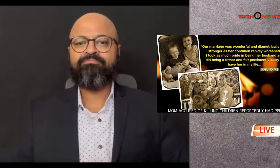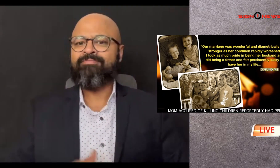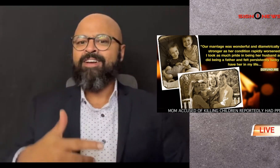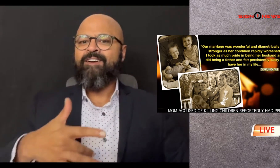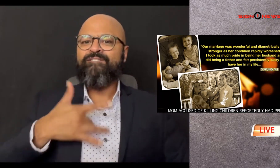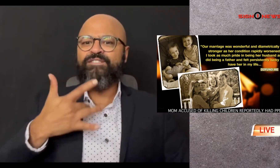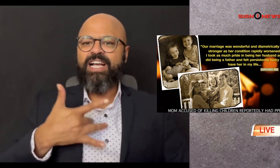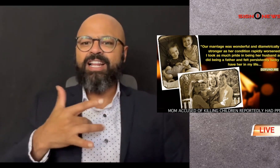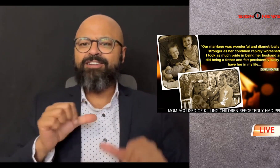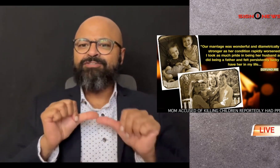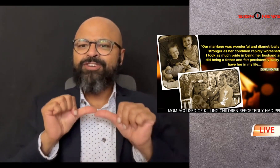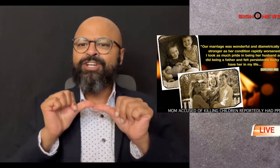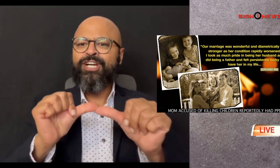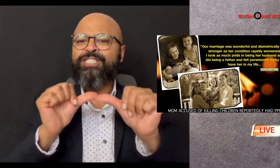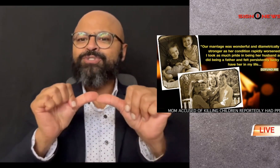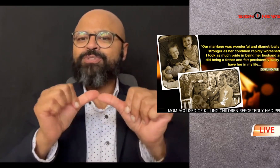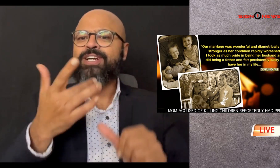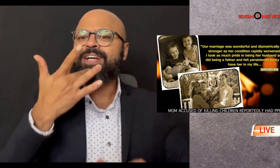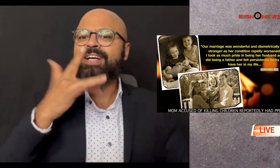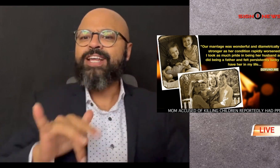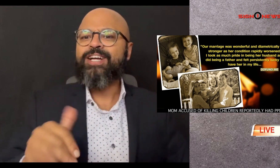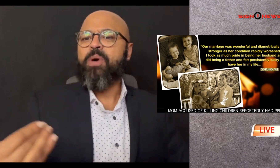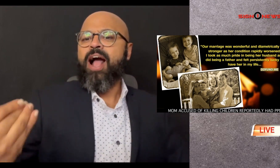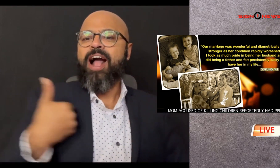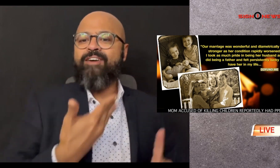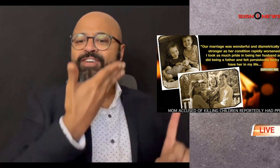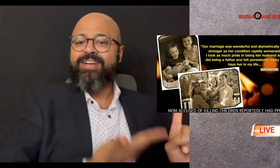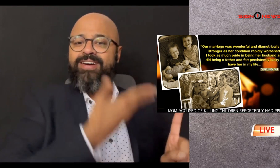And felt persistently lucky. To have her in my life.